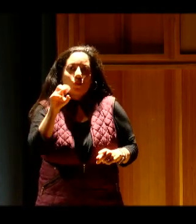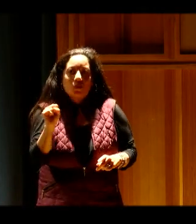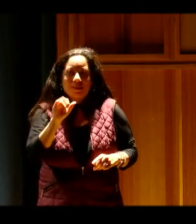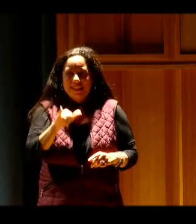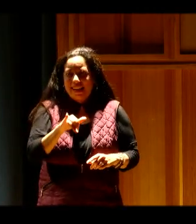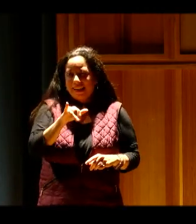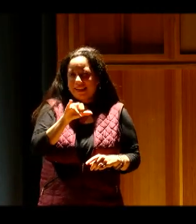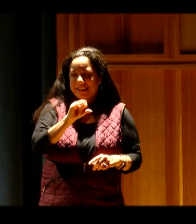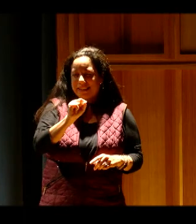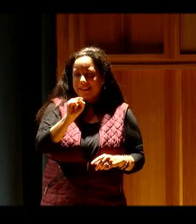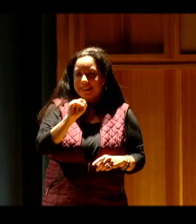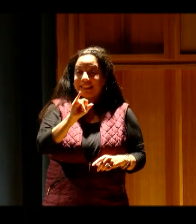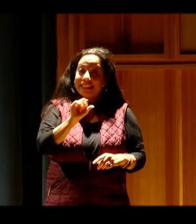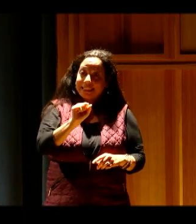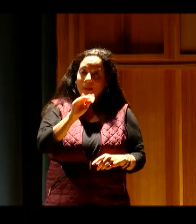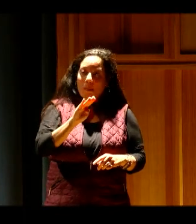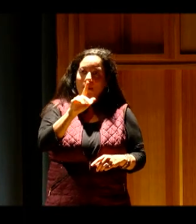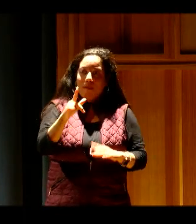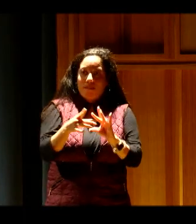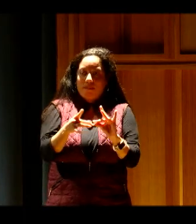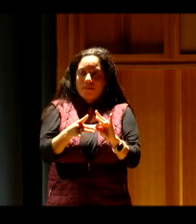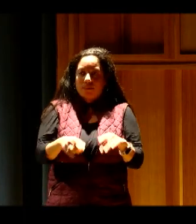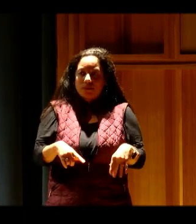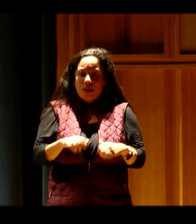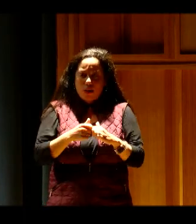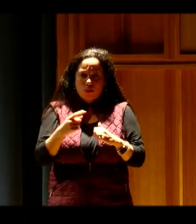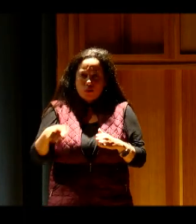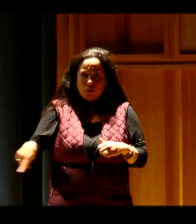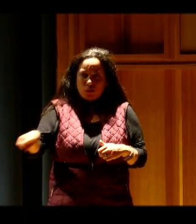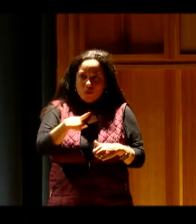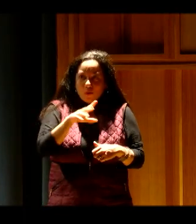So, how can you contribute to adaptation? How can your institution do that?